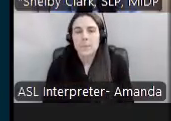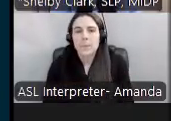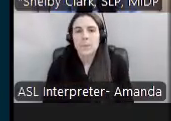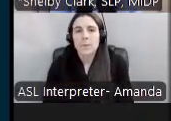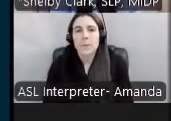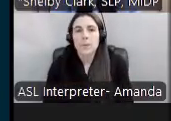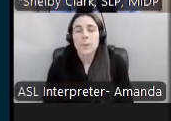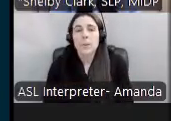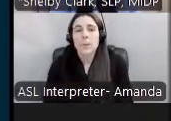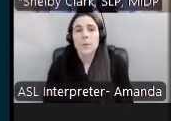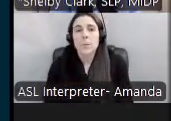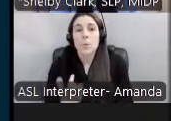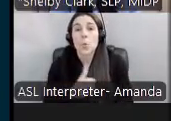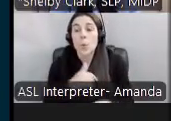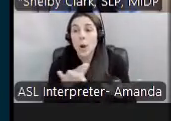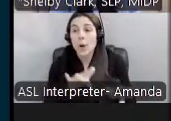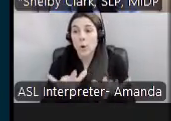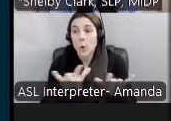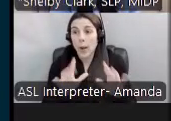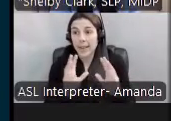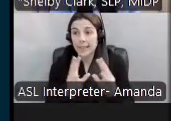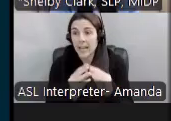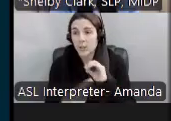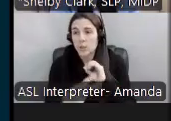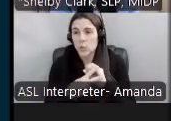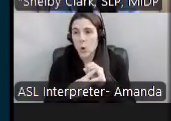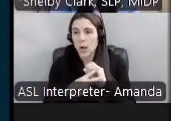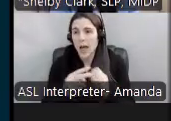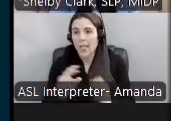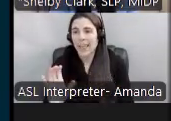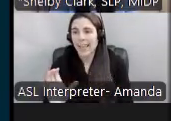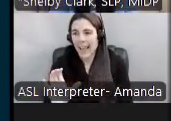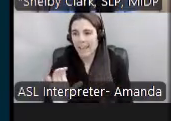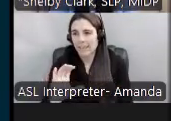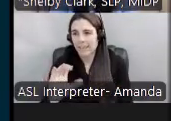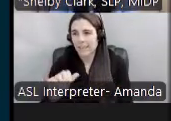It's stored on our canvas page as well as our YouTube channel,